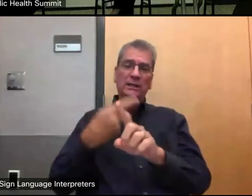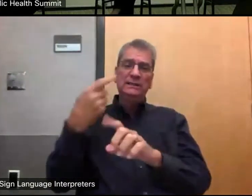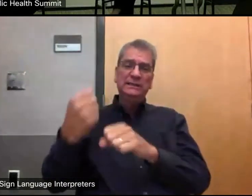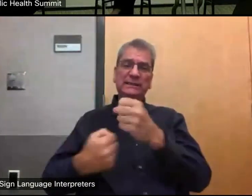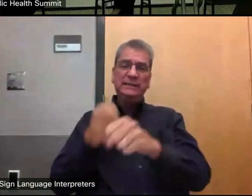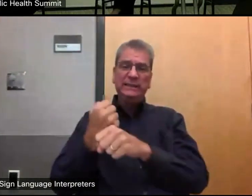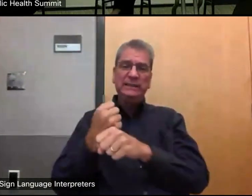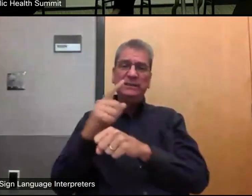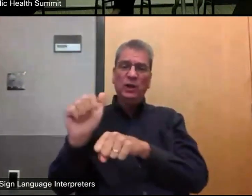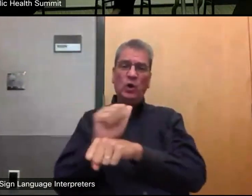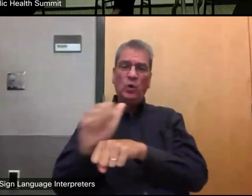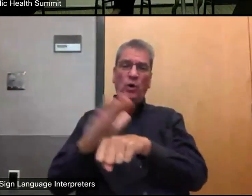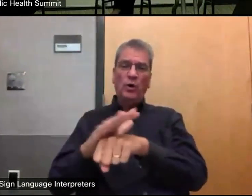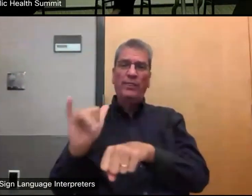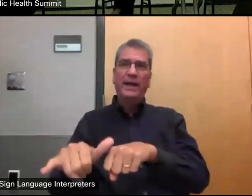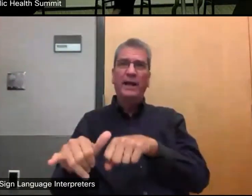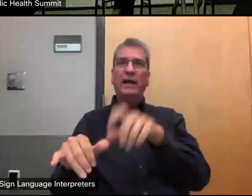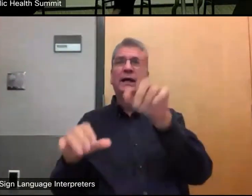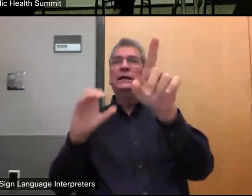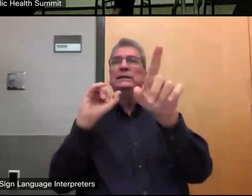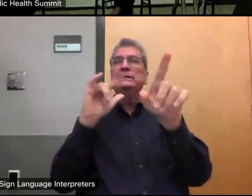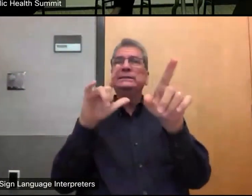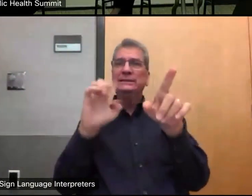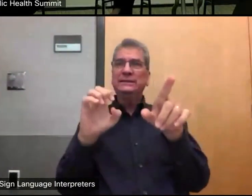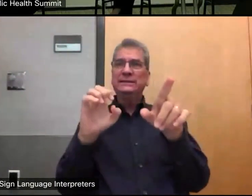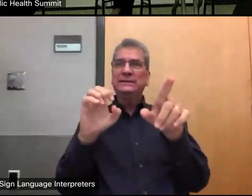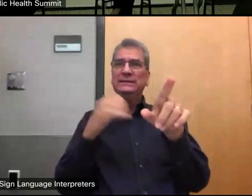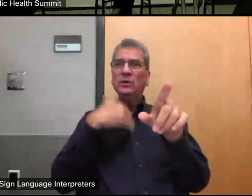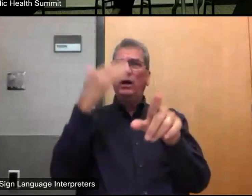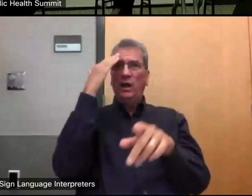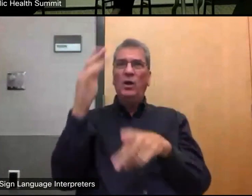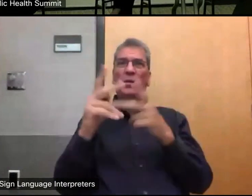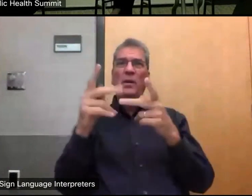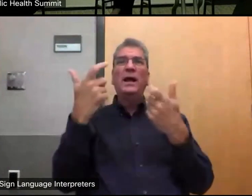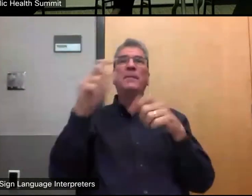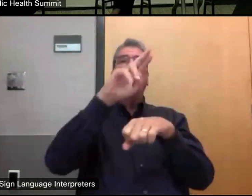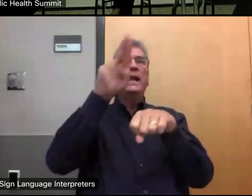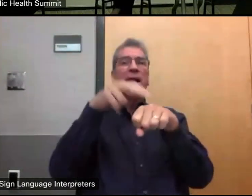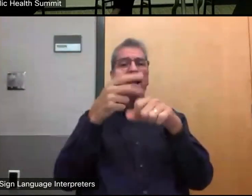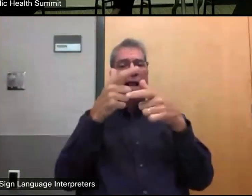only thing I know that's the scale piece. Like we have, um. We know some of the folks who did the, like, the big national level campaign hearing the